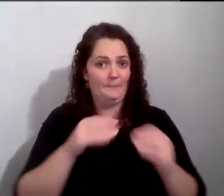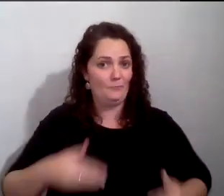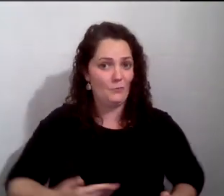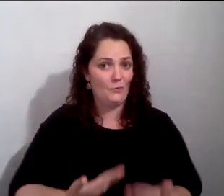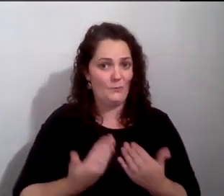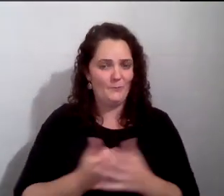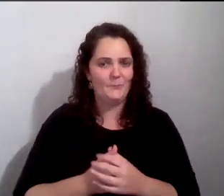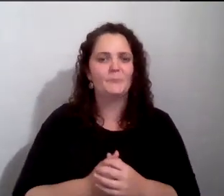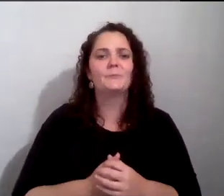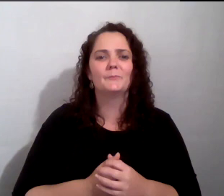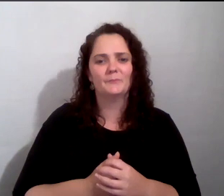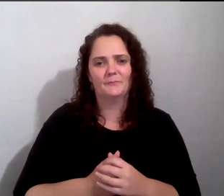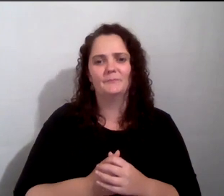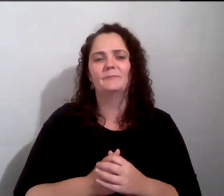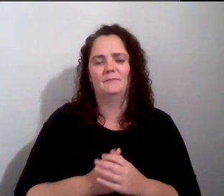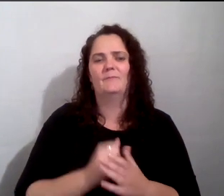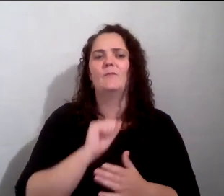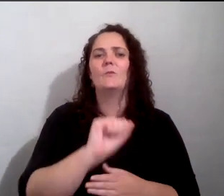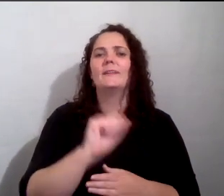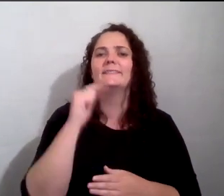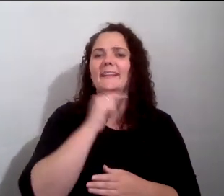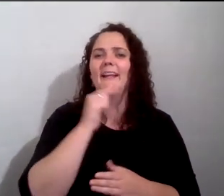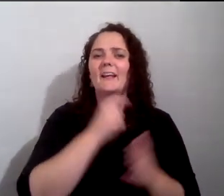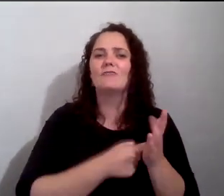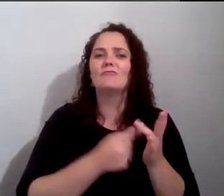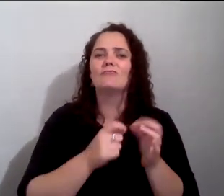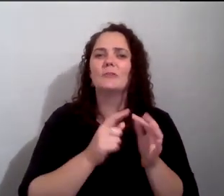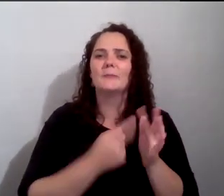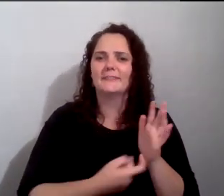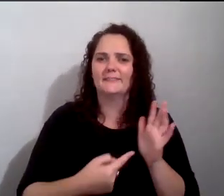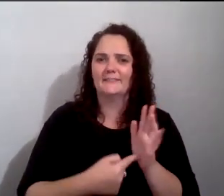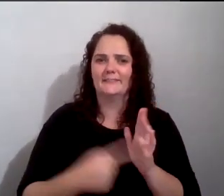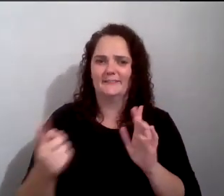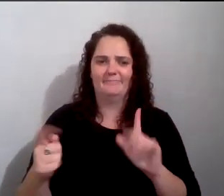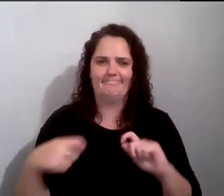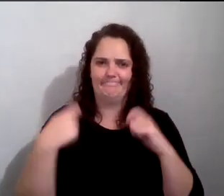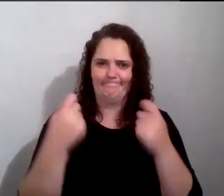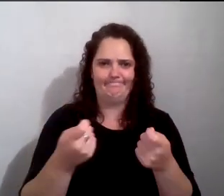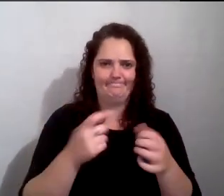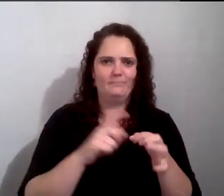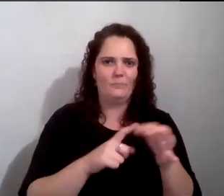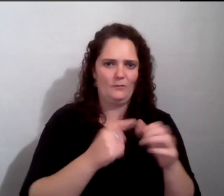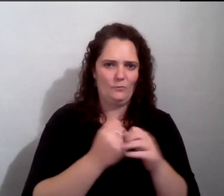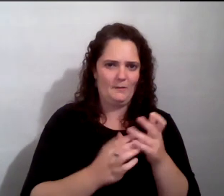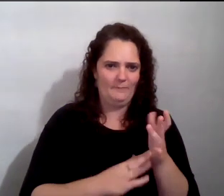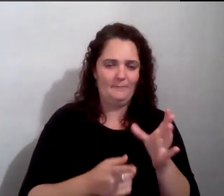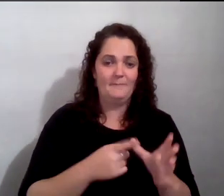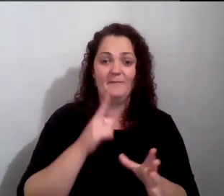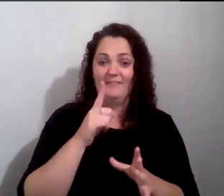this portrait was commissioned by her son Robert and this work itself was a finalist in the 1970 Archibald Prize